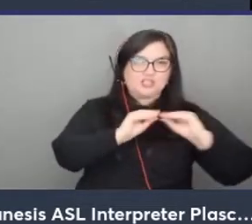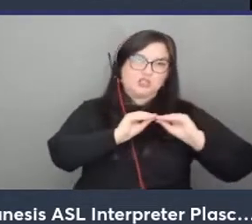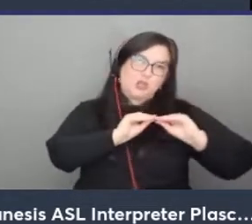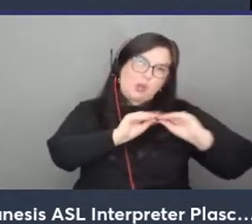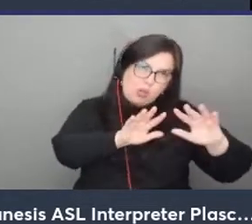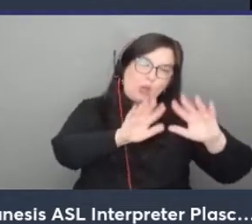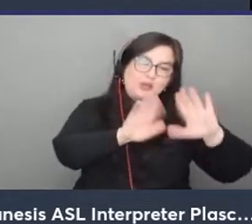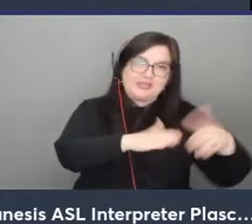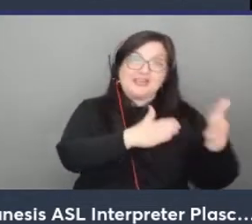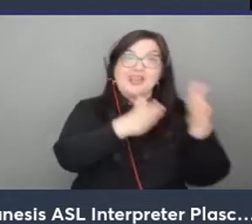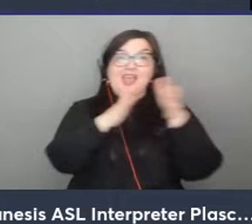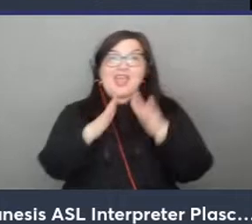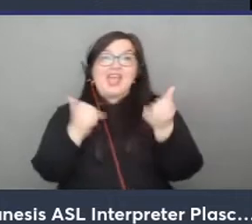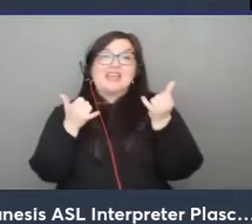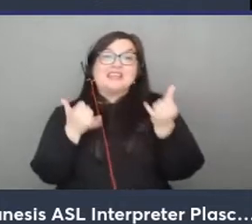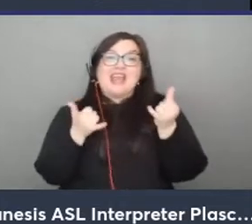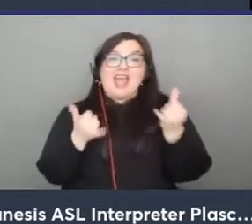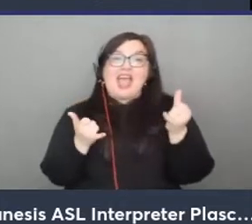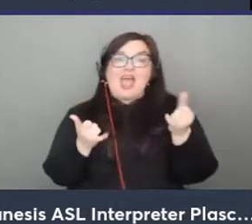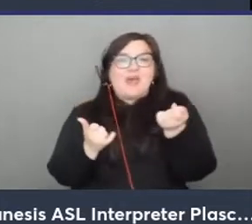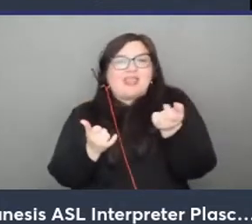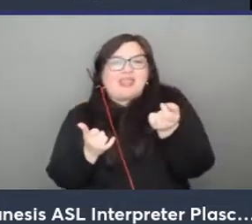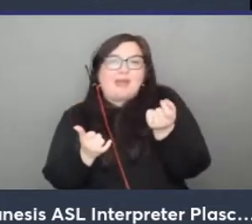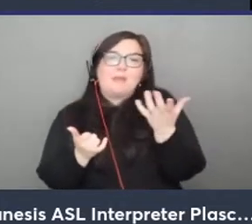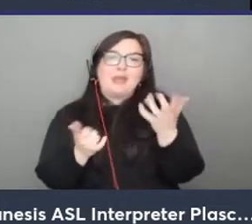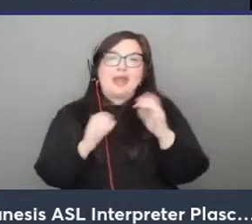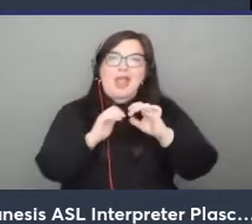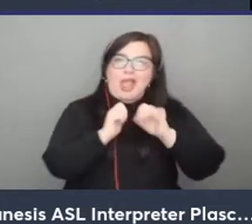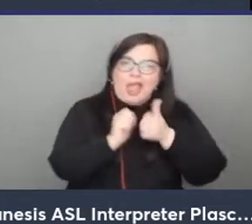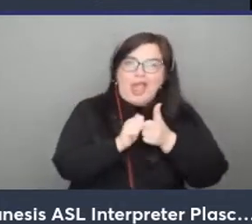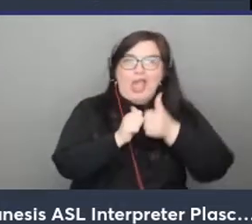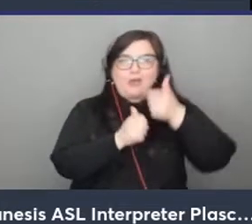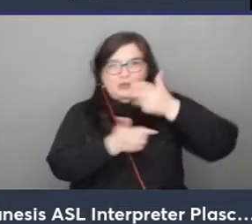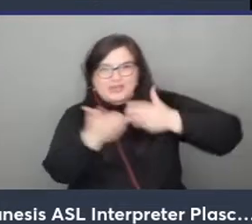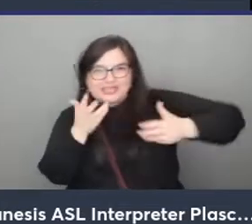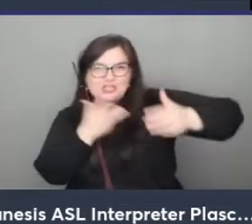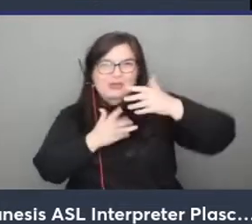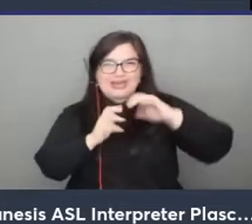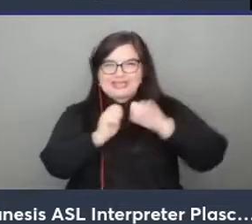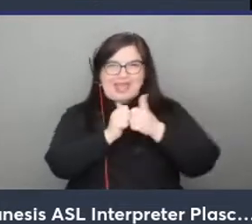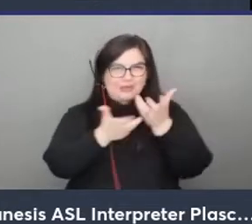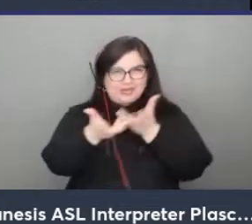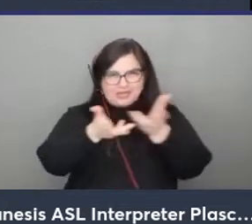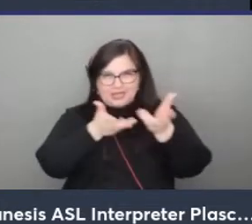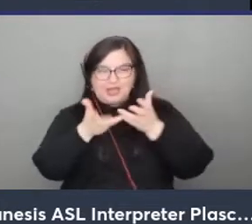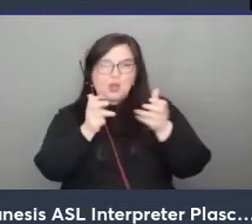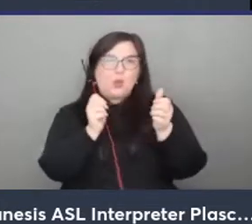Now we're gonna look at a little bit about like, how do I actually interact with these things from within the game, right?